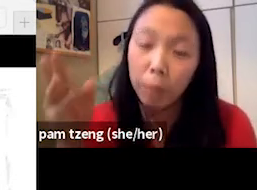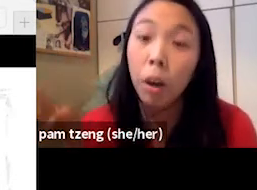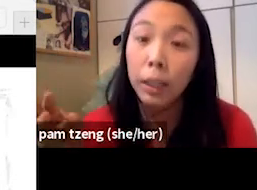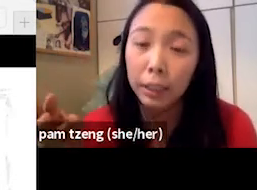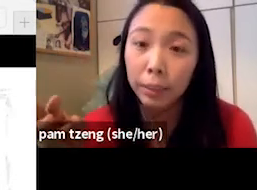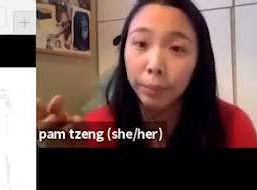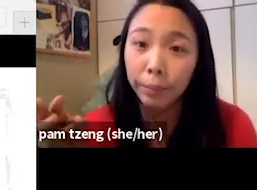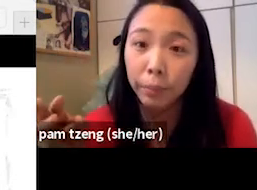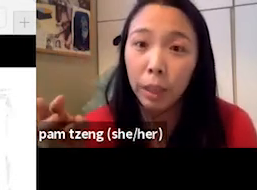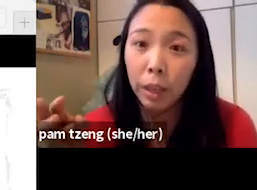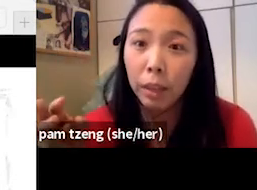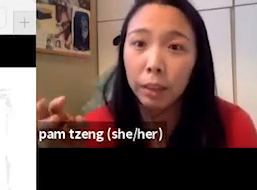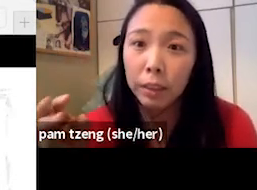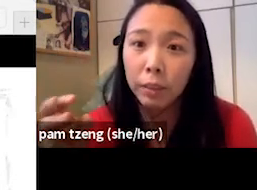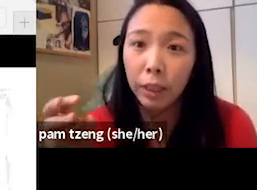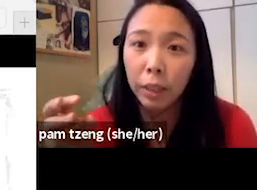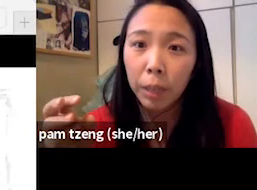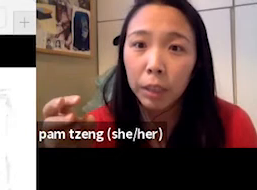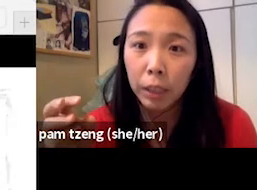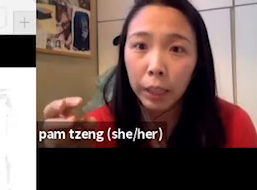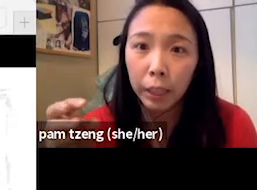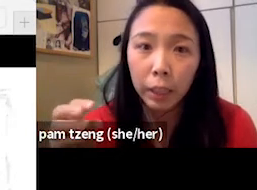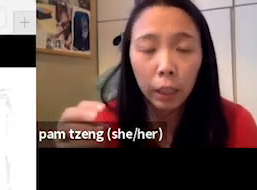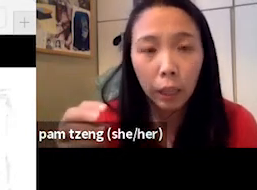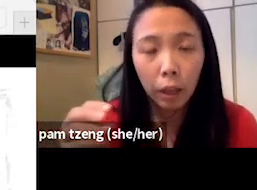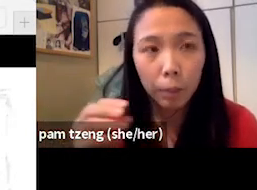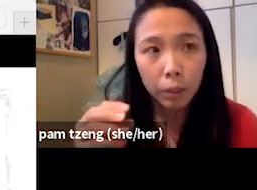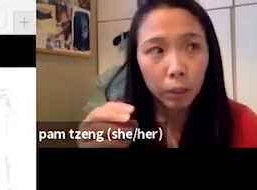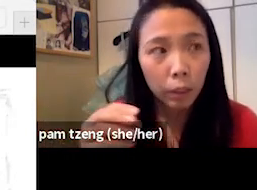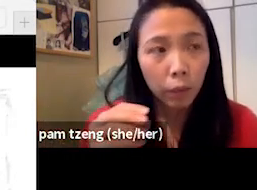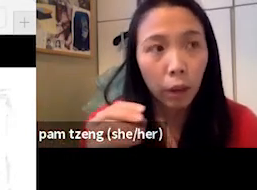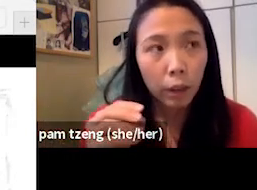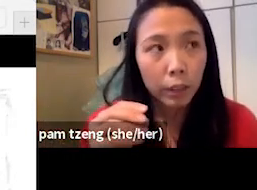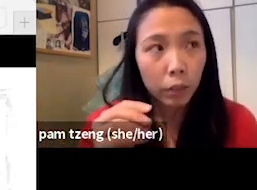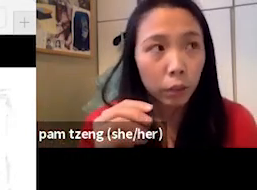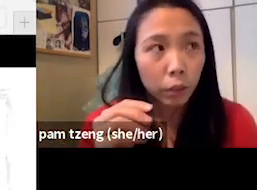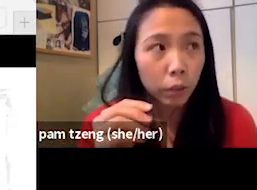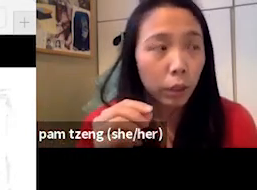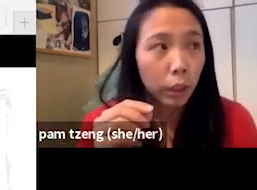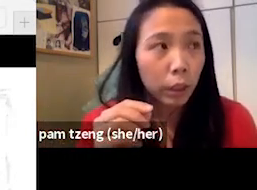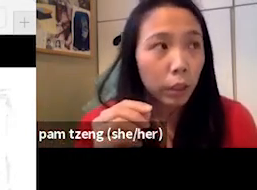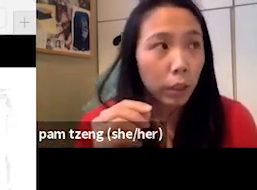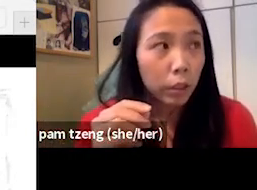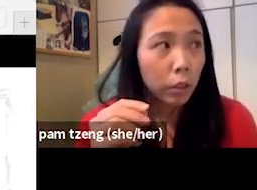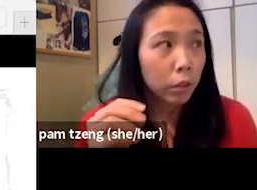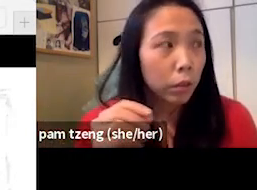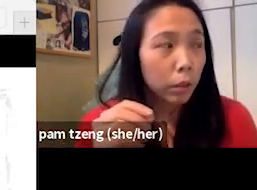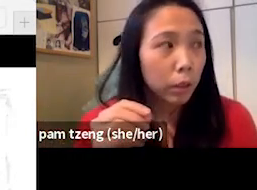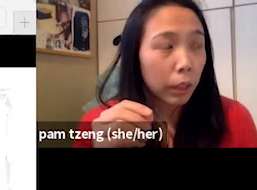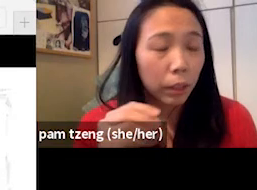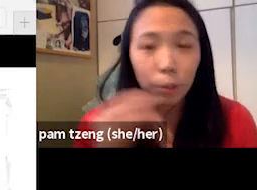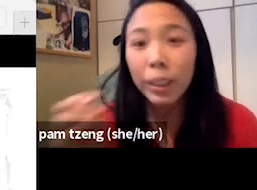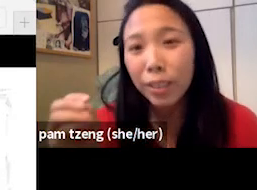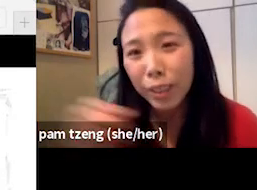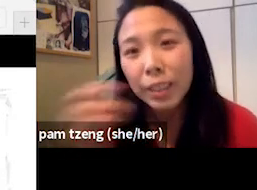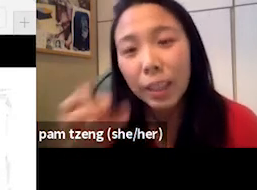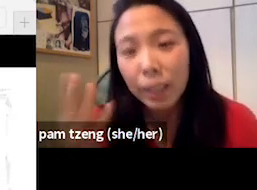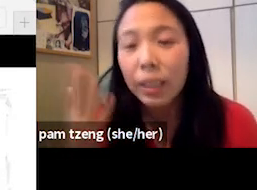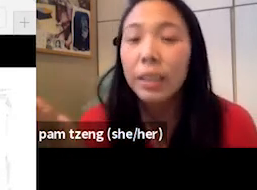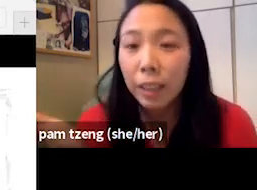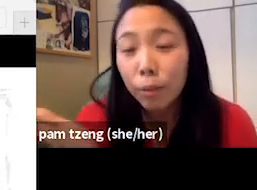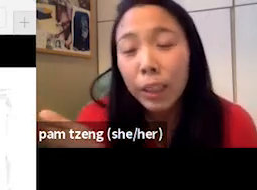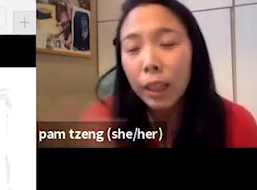product. This is a very much like an opportunity for artists to research because it's really